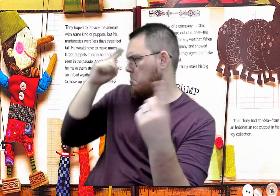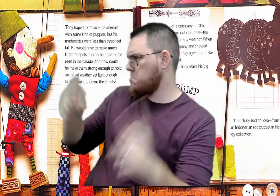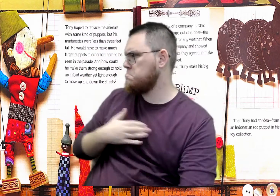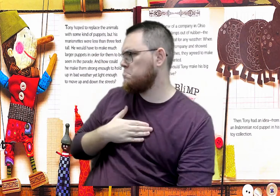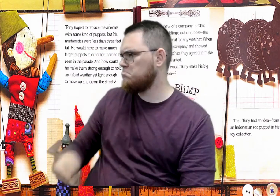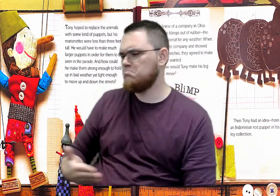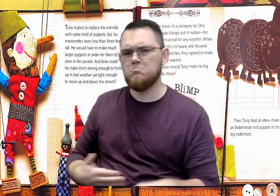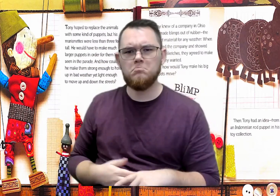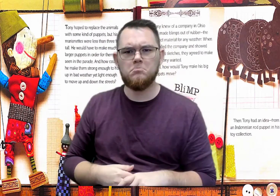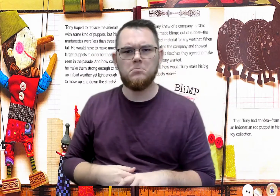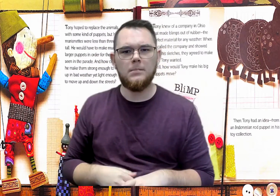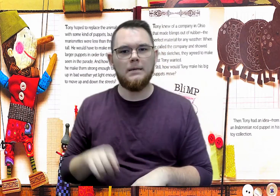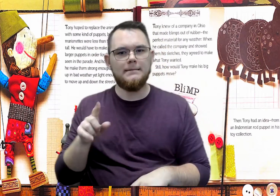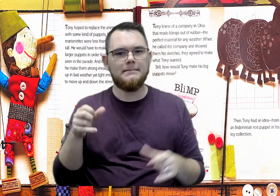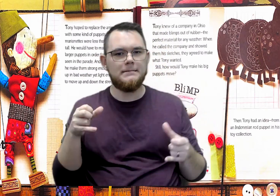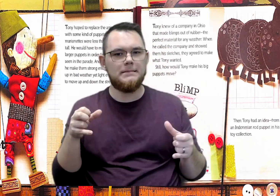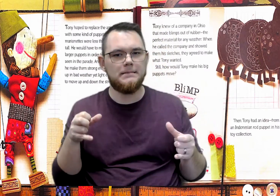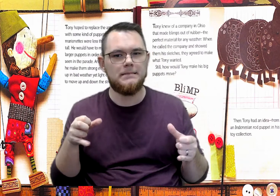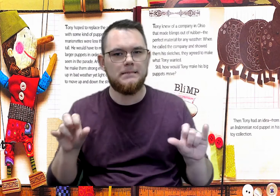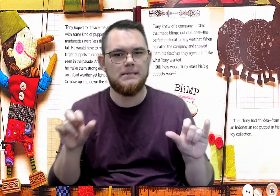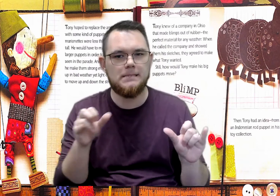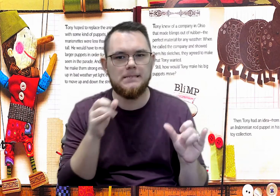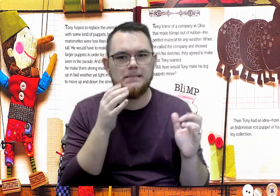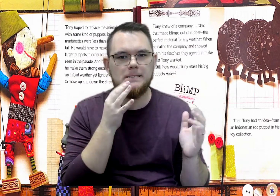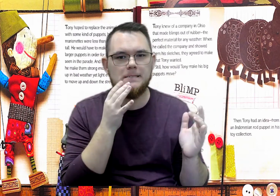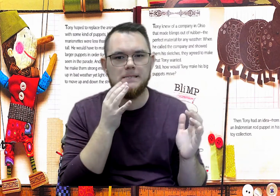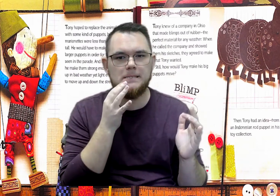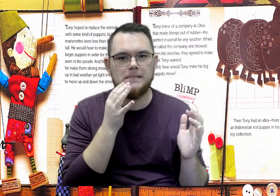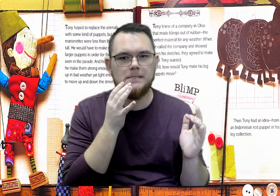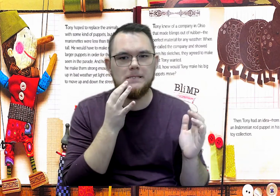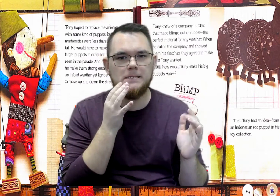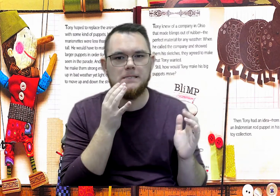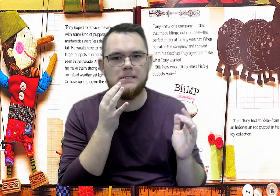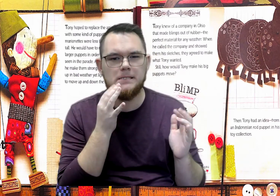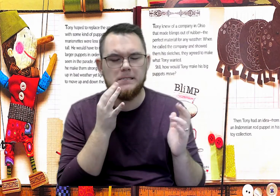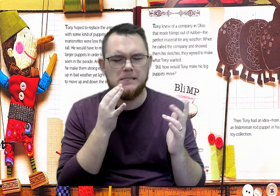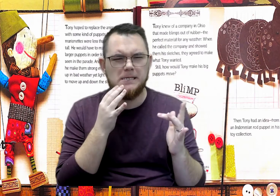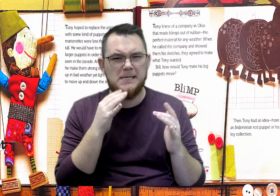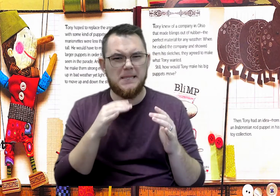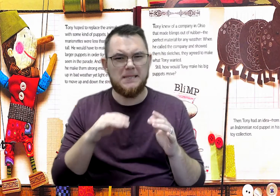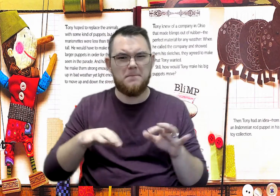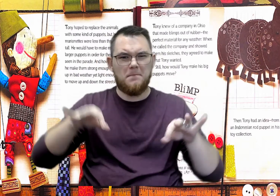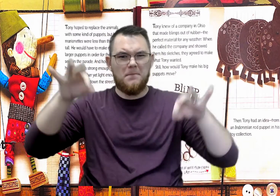Still, how would Tony make his big puppets move?